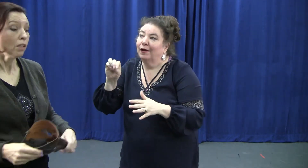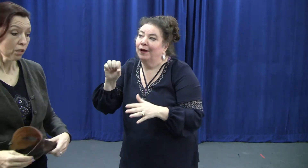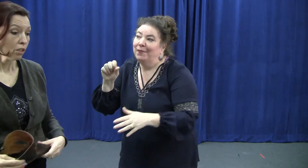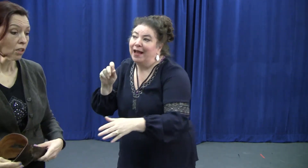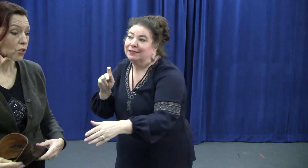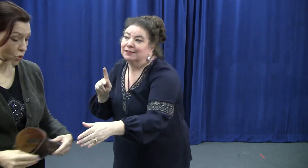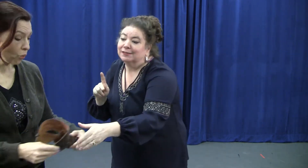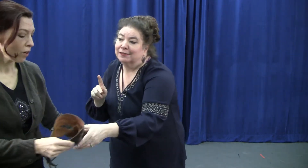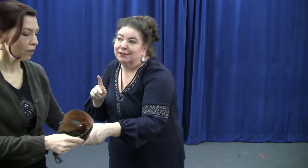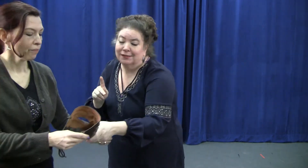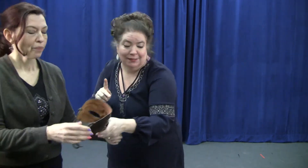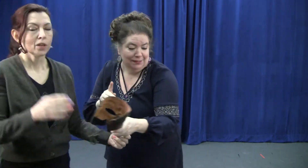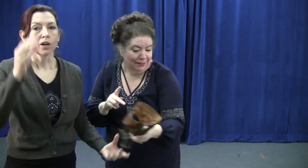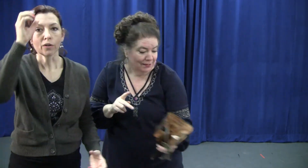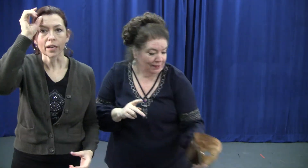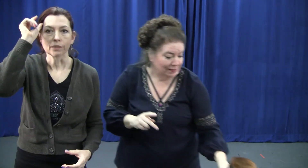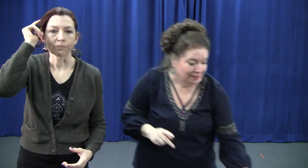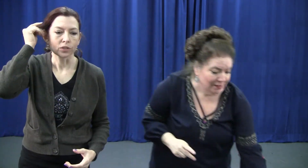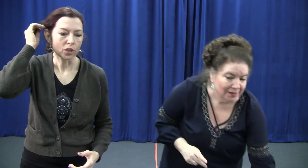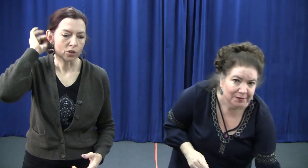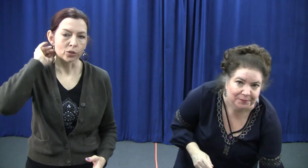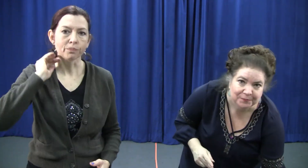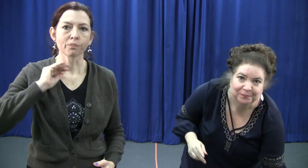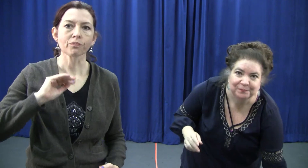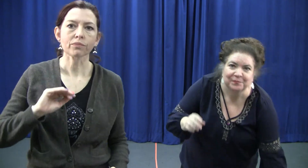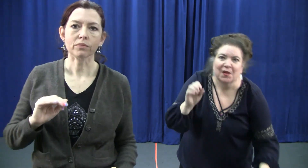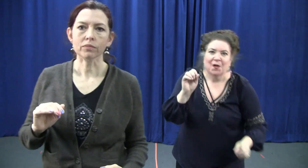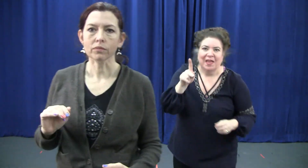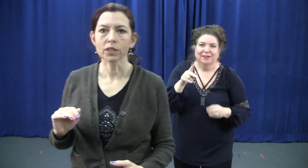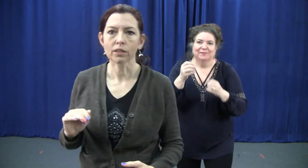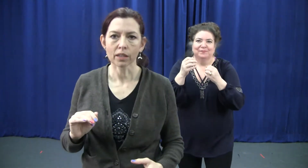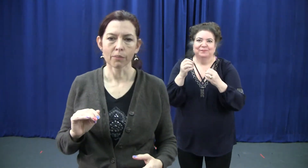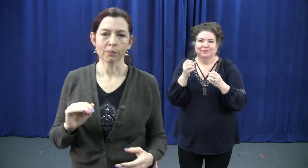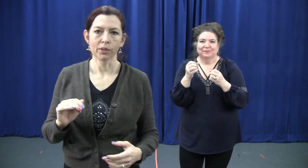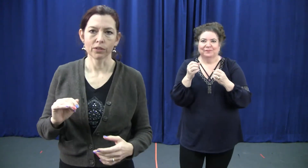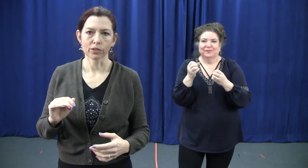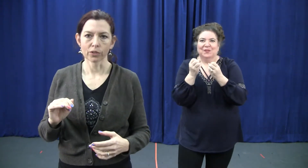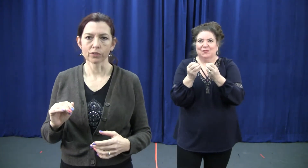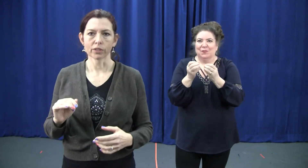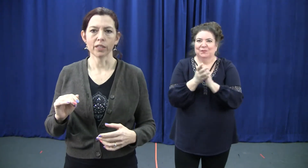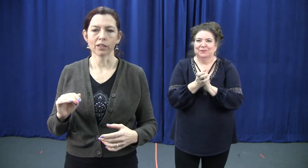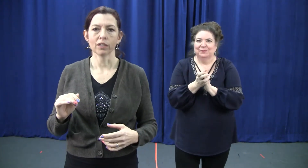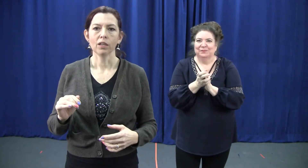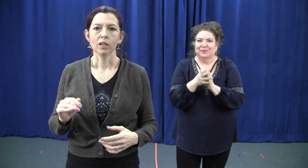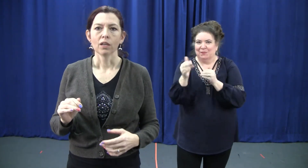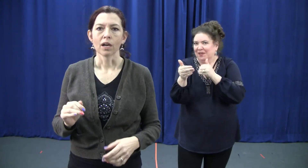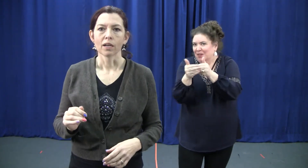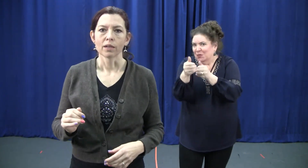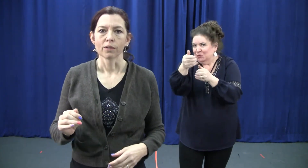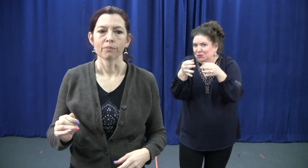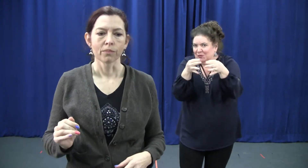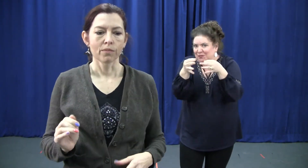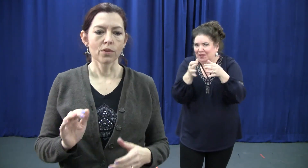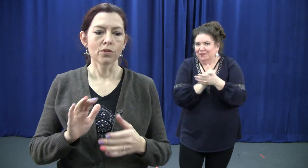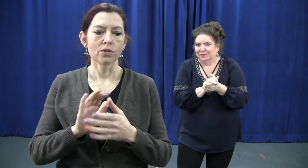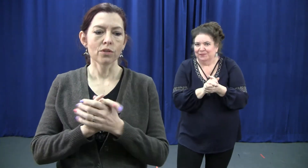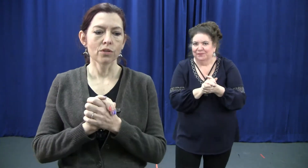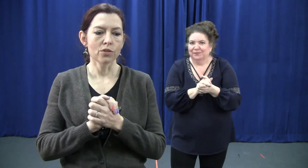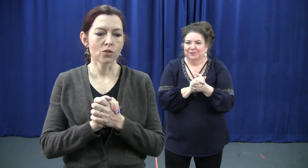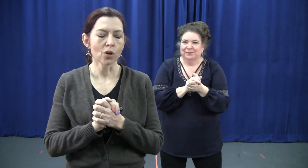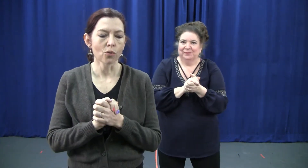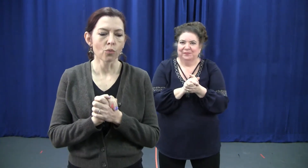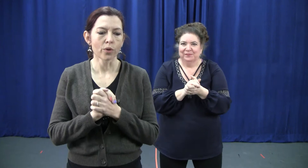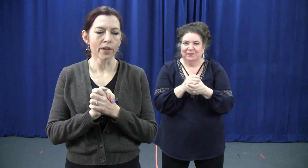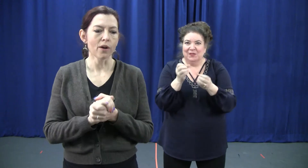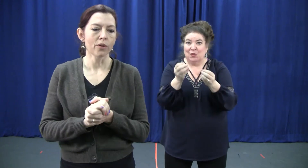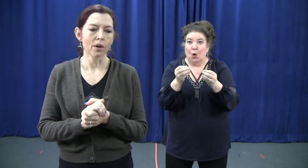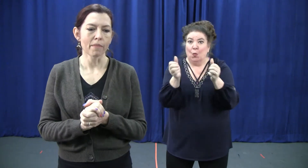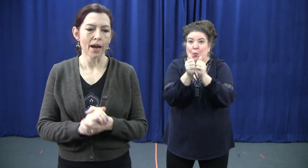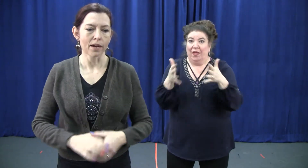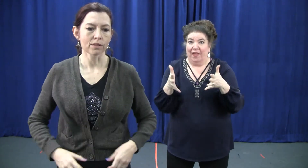a physical mask? (Heather) Sure! Okay, I'm going to come up a little closer here. Without a mask,